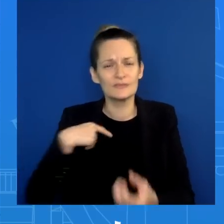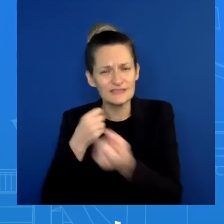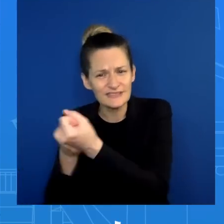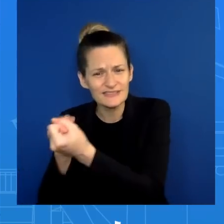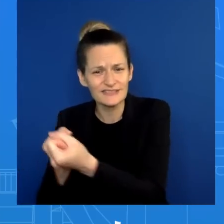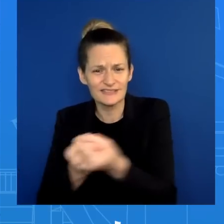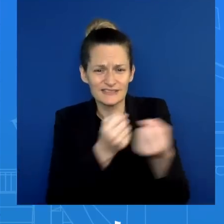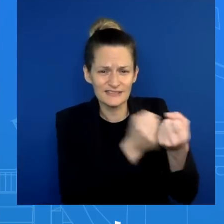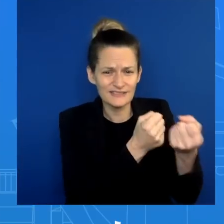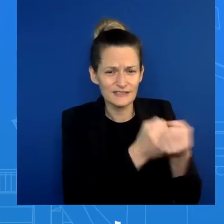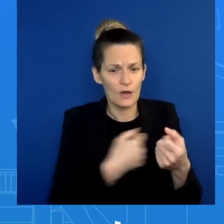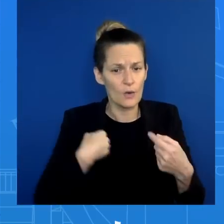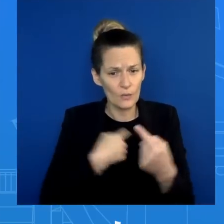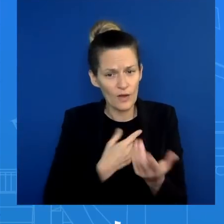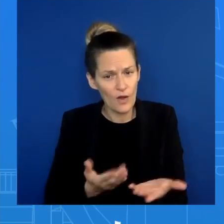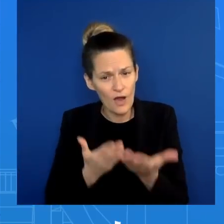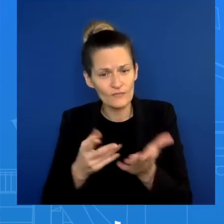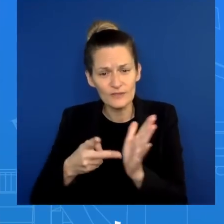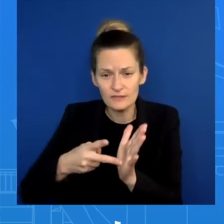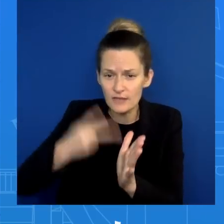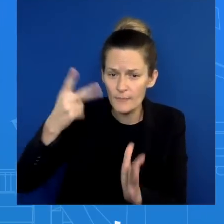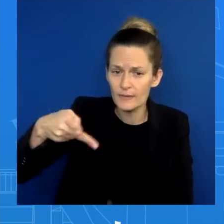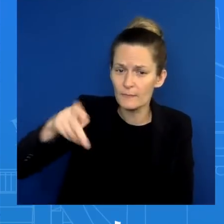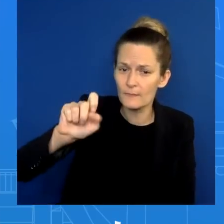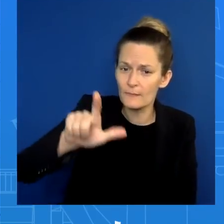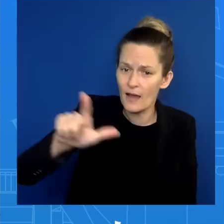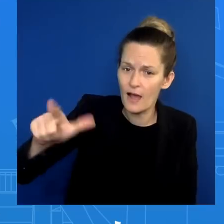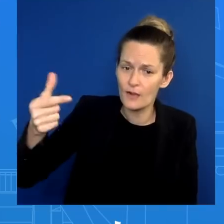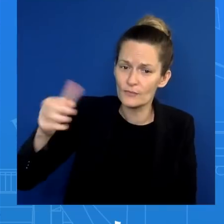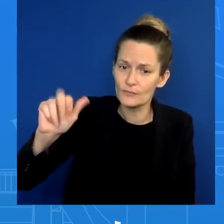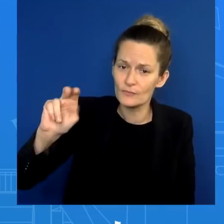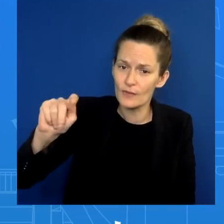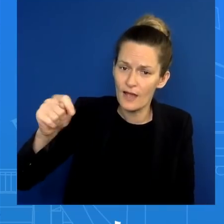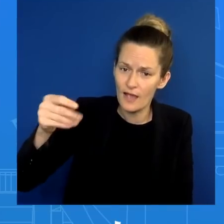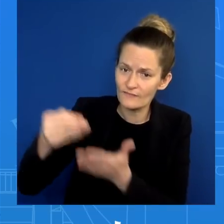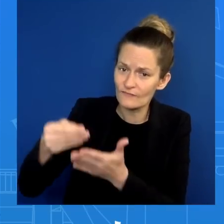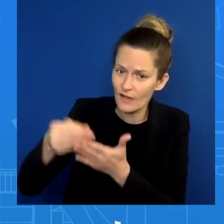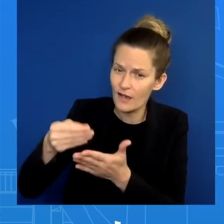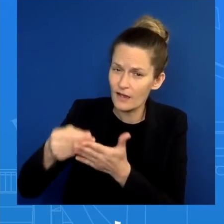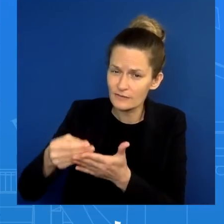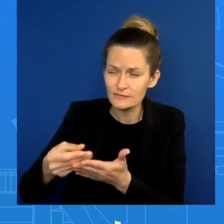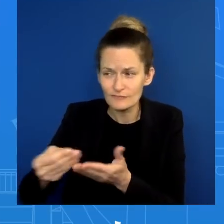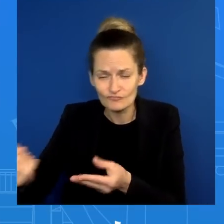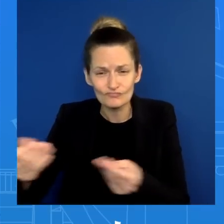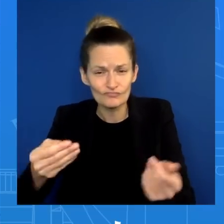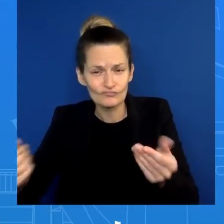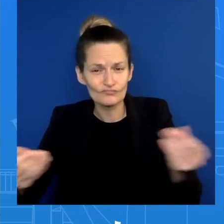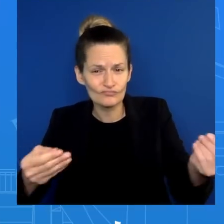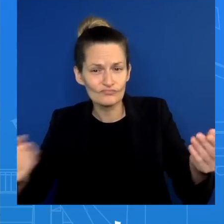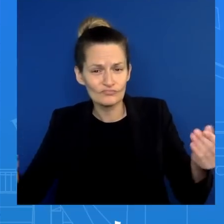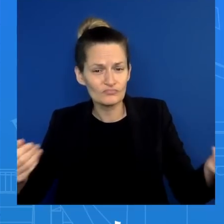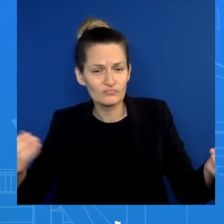to keep those costs lower as we talk about tuition. But if we're going to do more